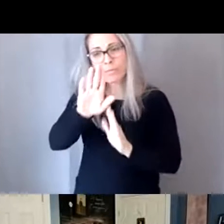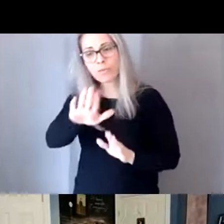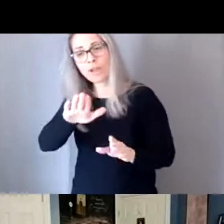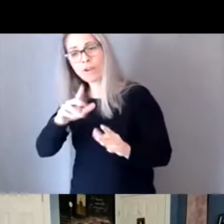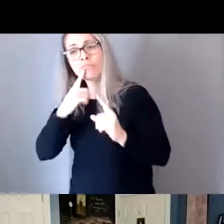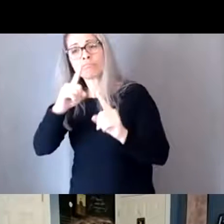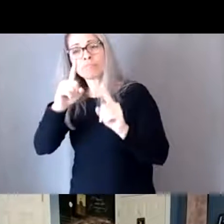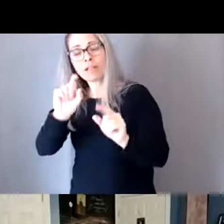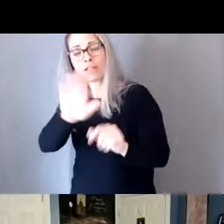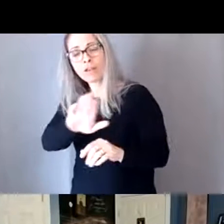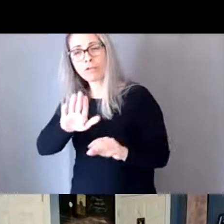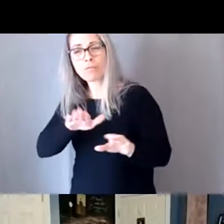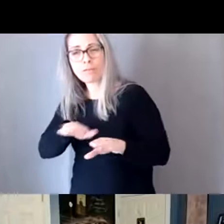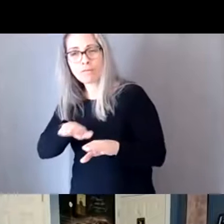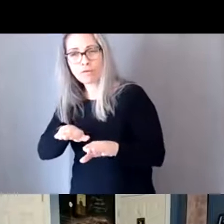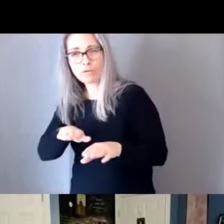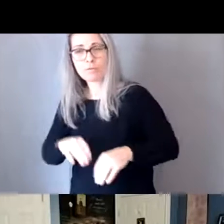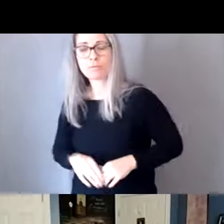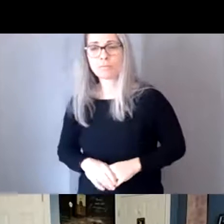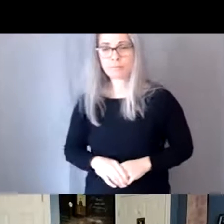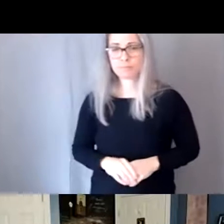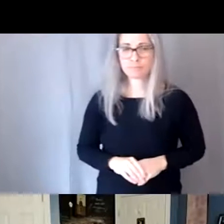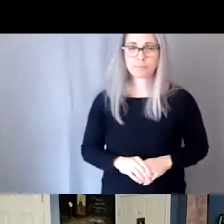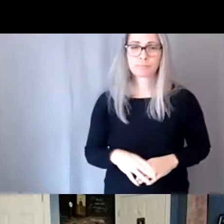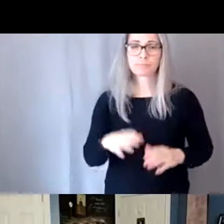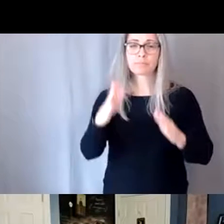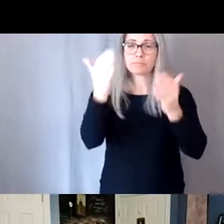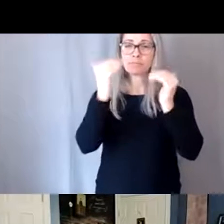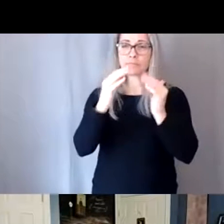and just set apart as a separate paragraph